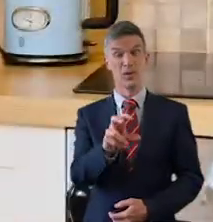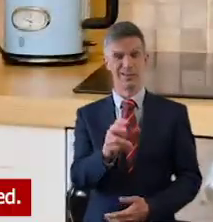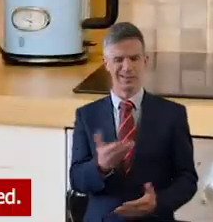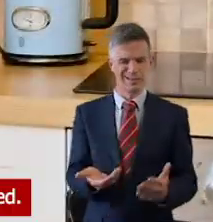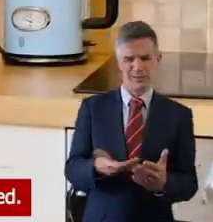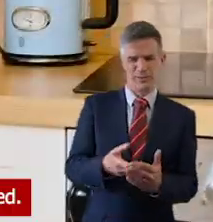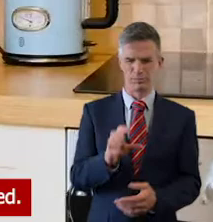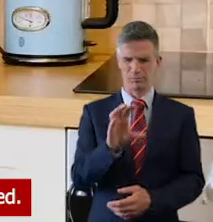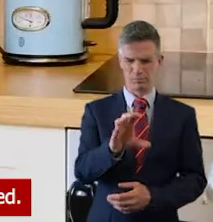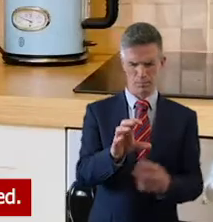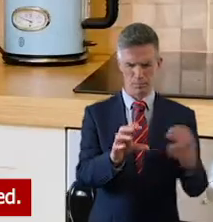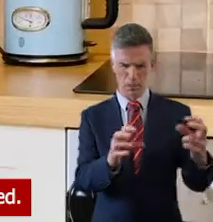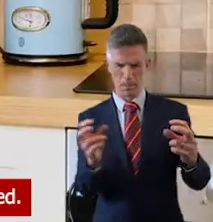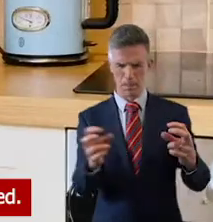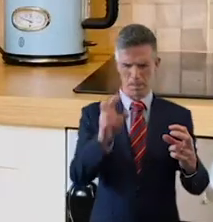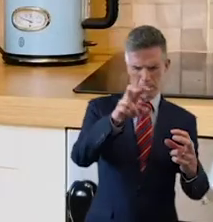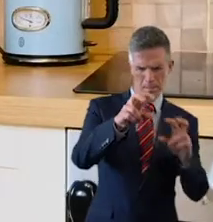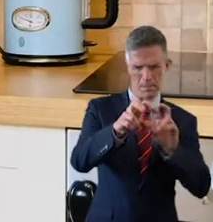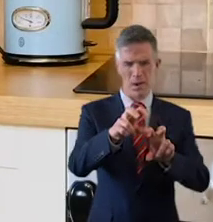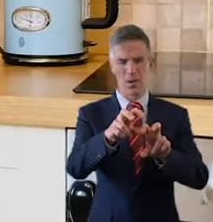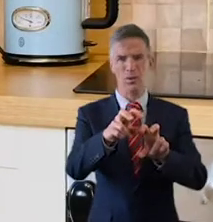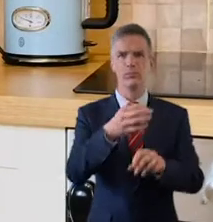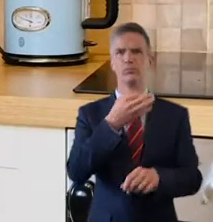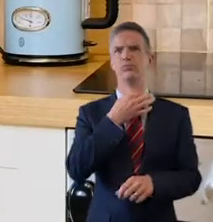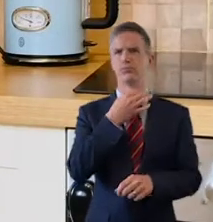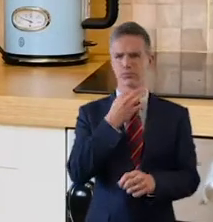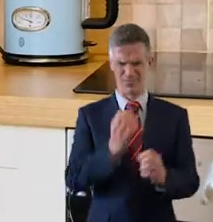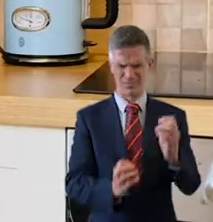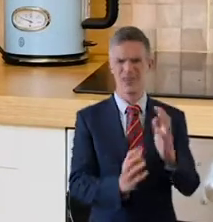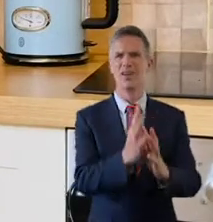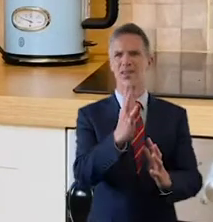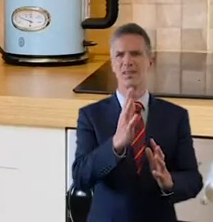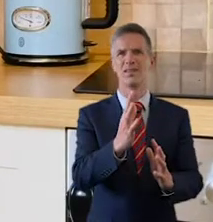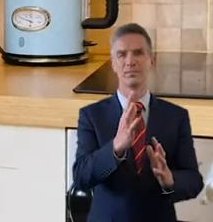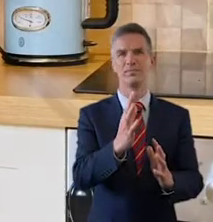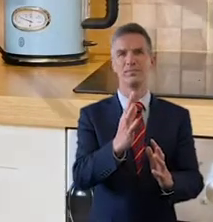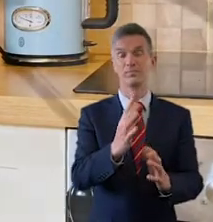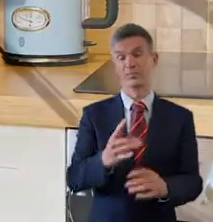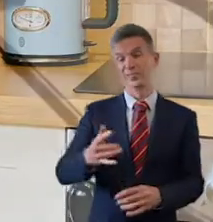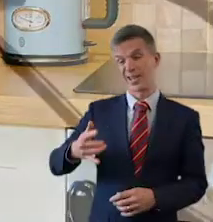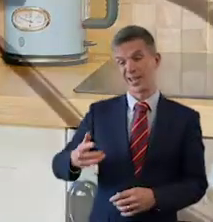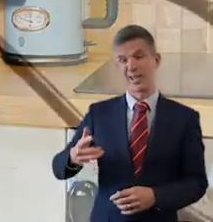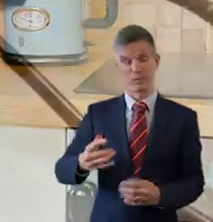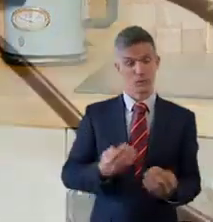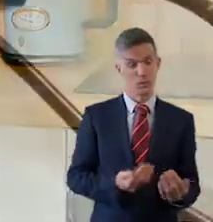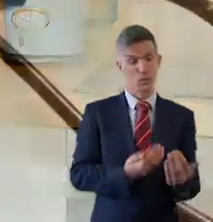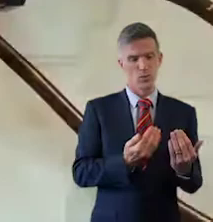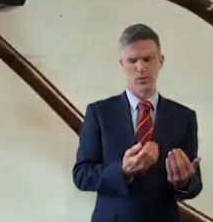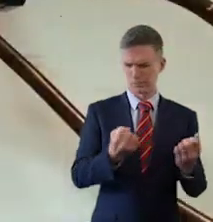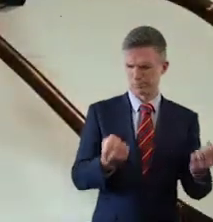Check your sockets are not overloaded. Items like toasters and kettles can use a lot of power.